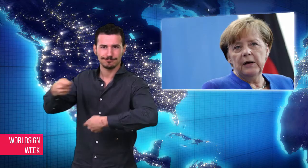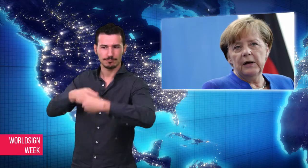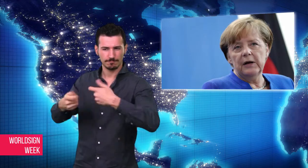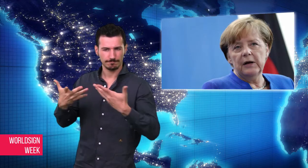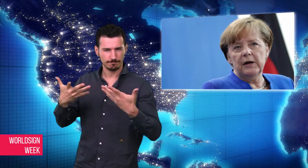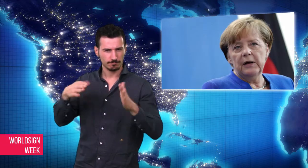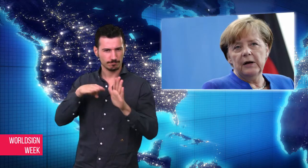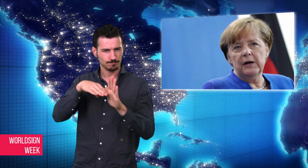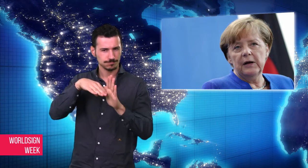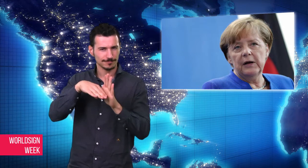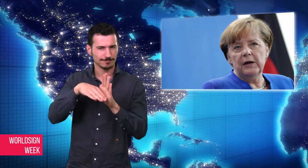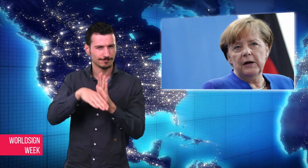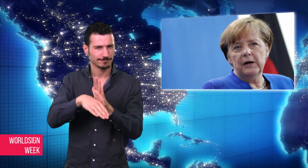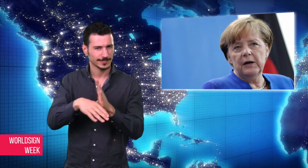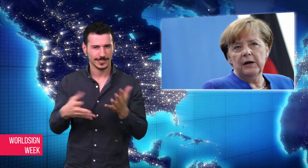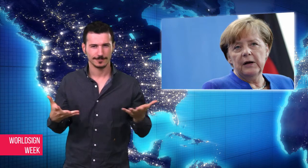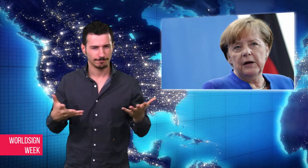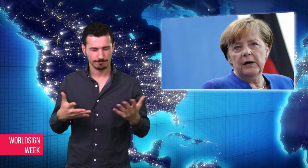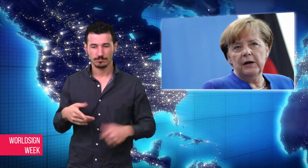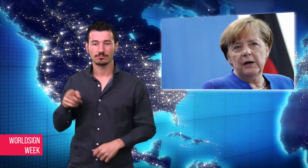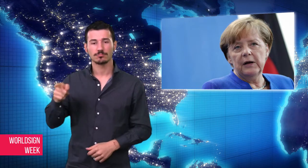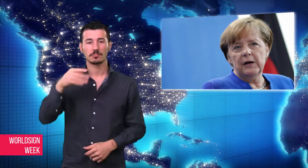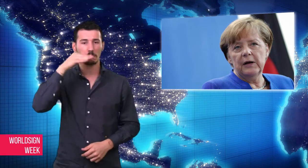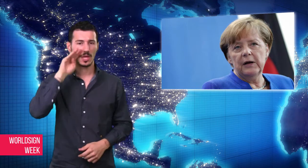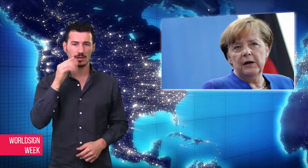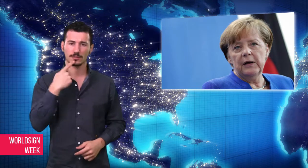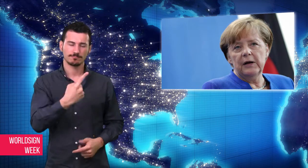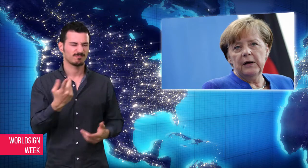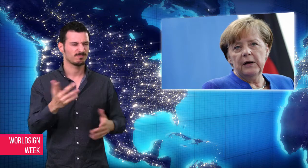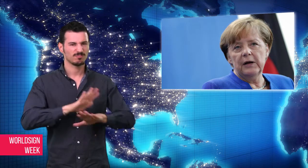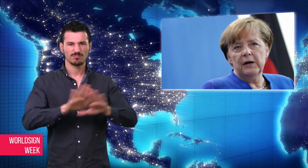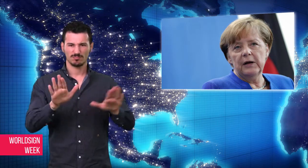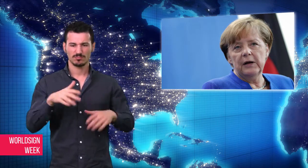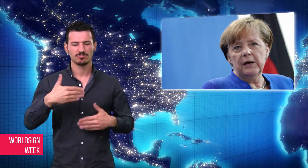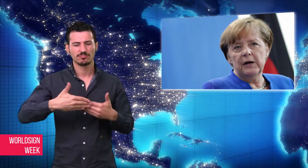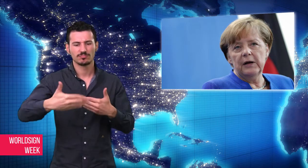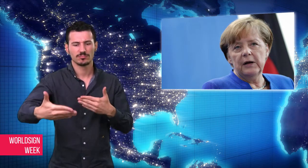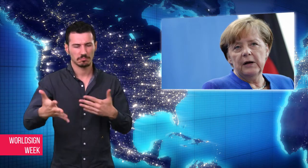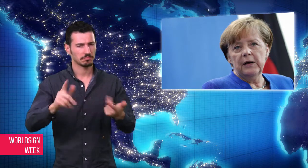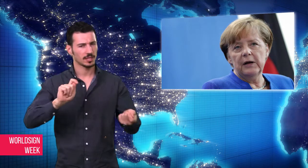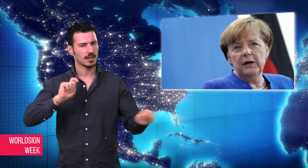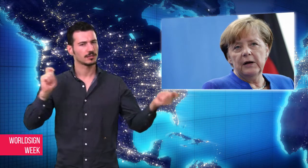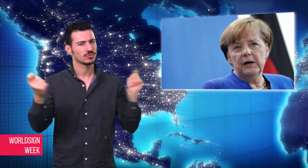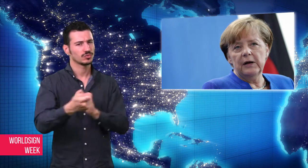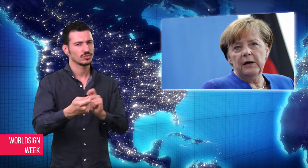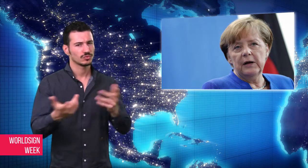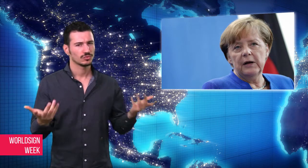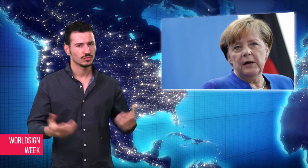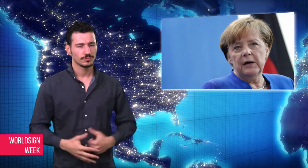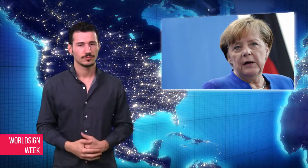“This will change.”